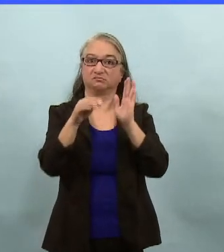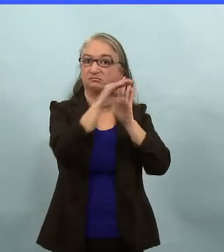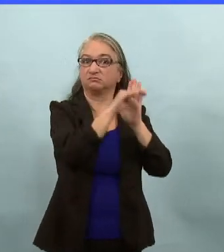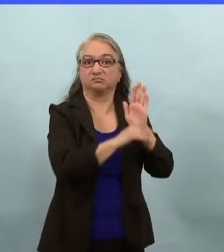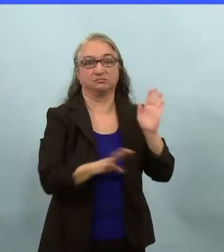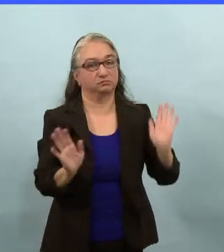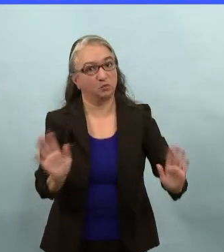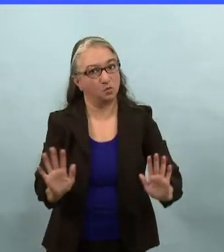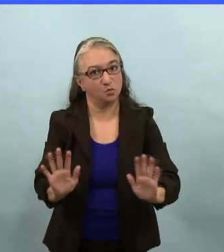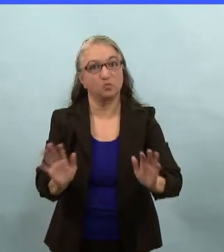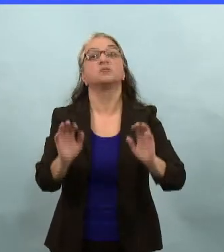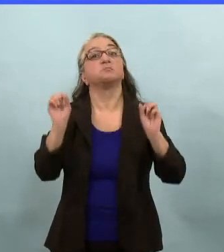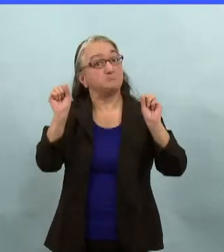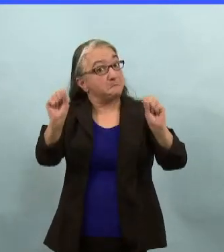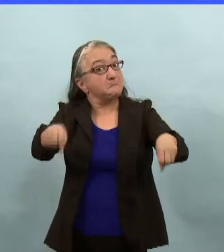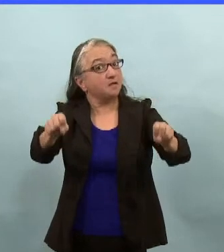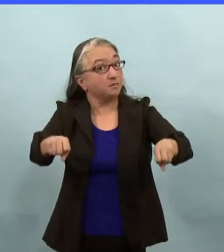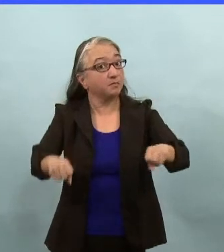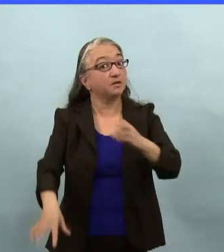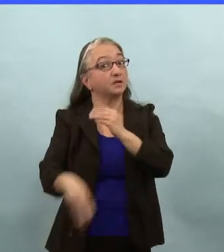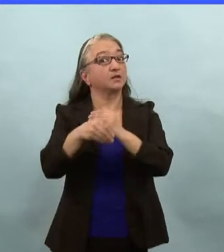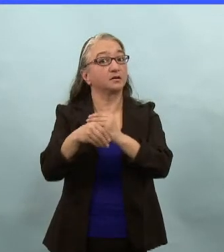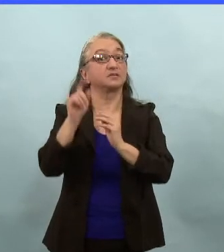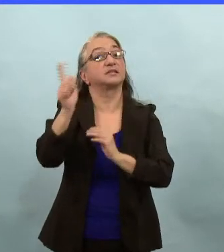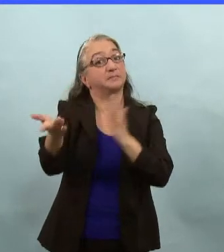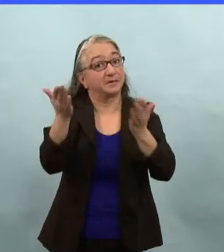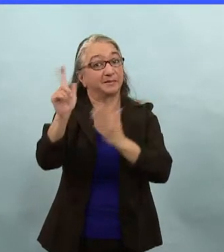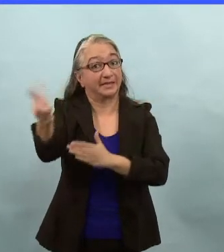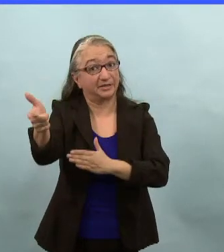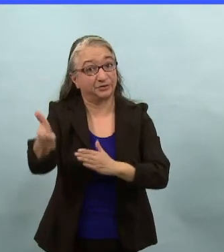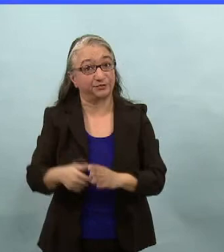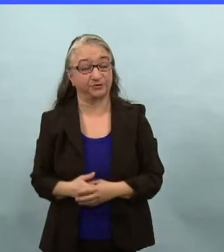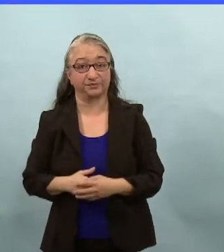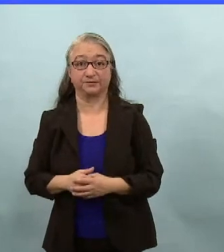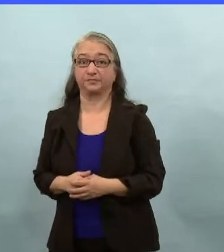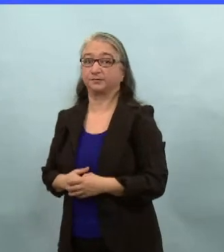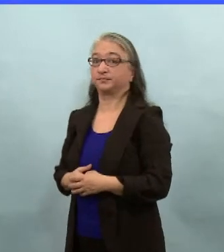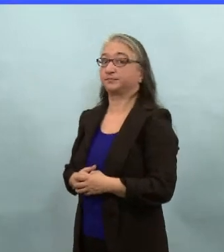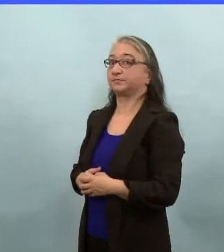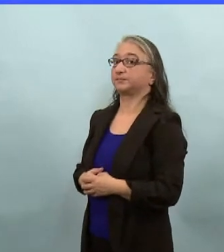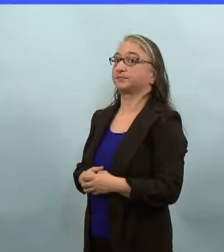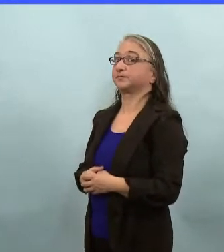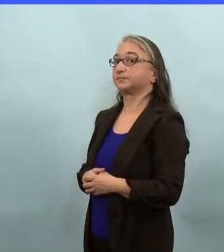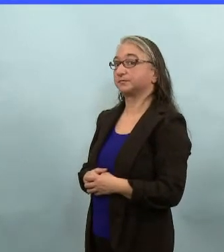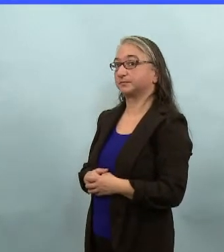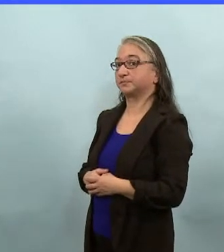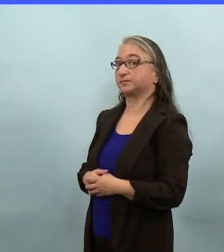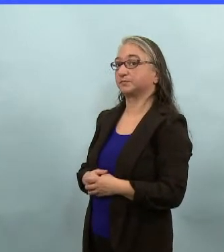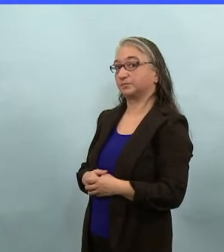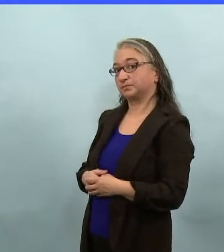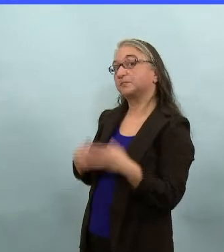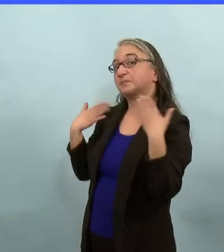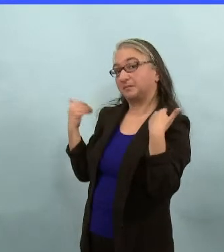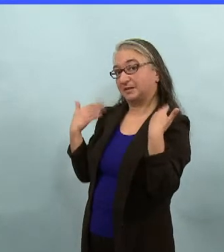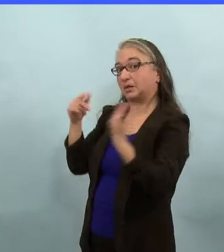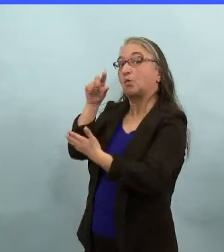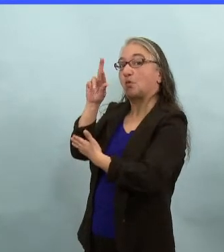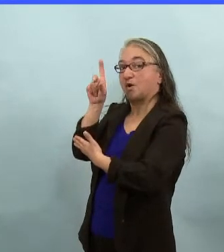the evidence i also think it's it's important to remind manitobans that our province was the first